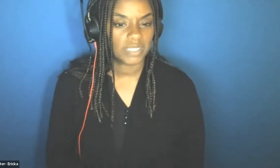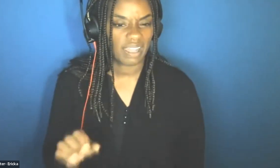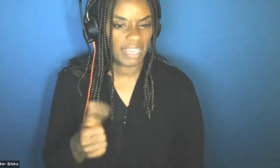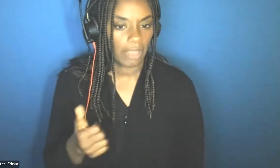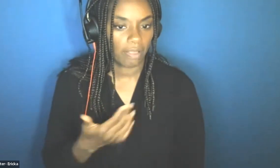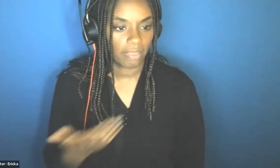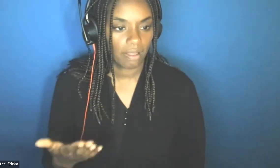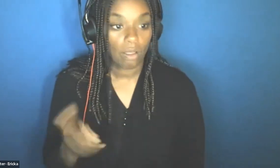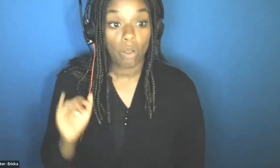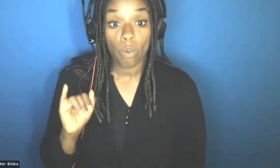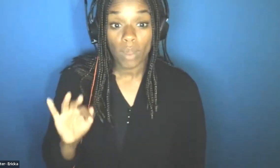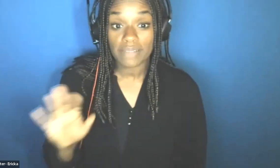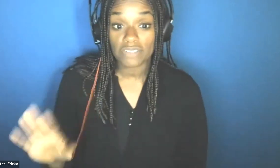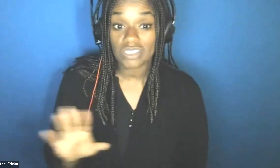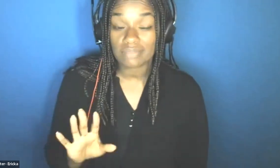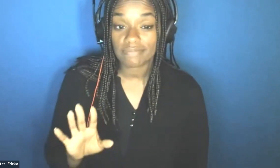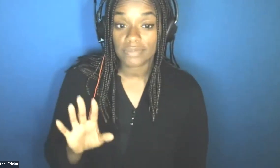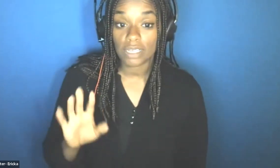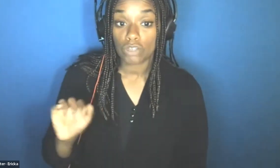So discovering that Julie was using cocaine would erase those protections under the law.